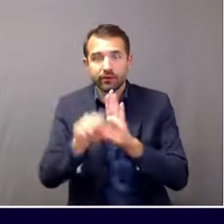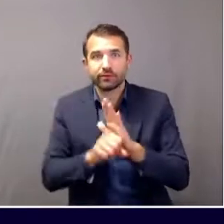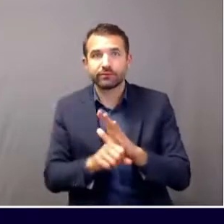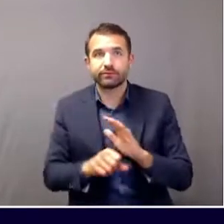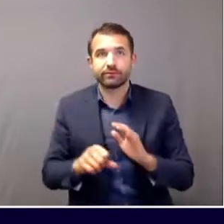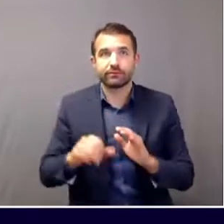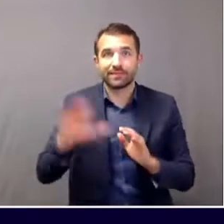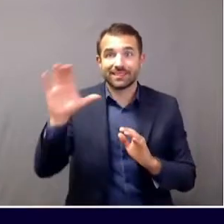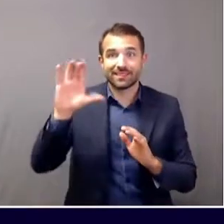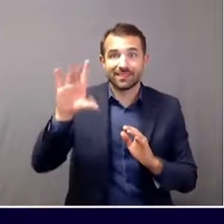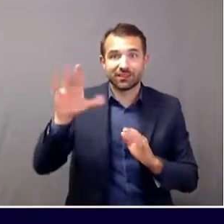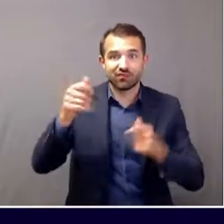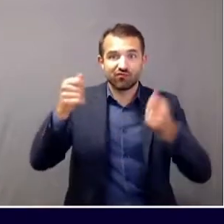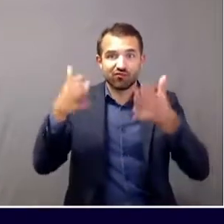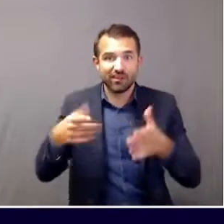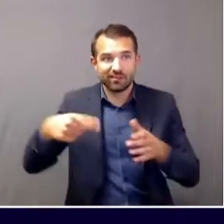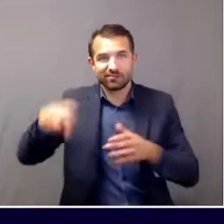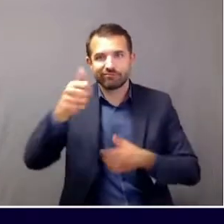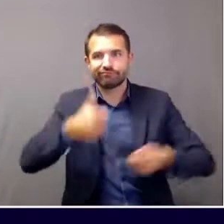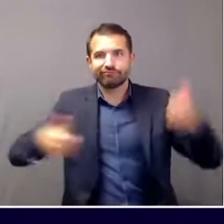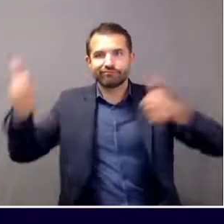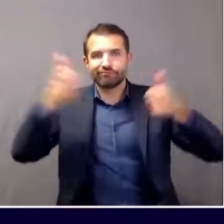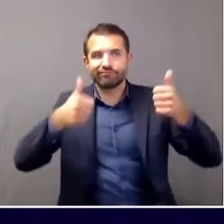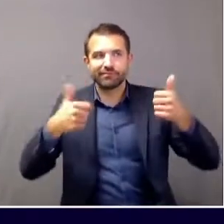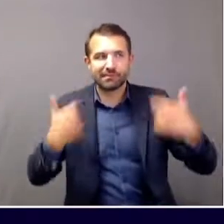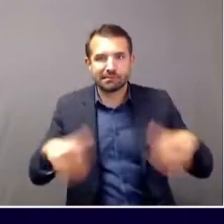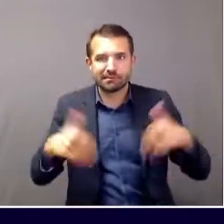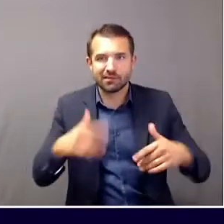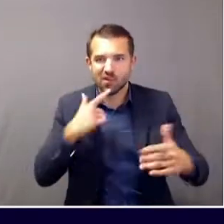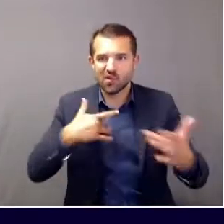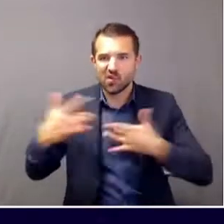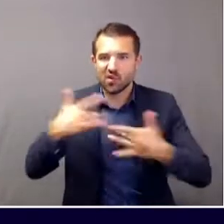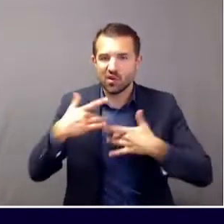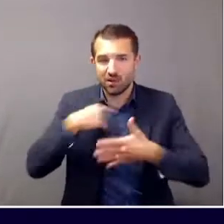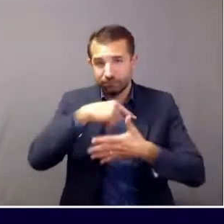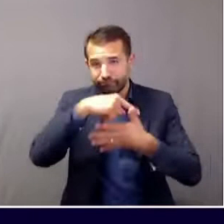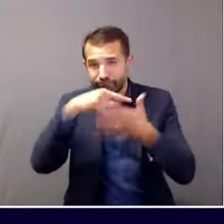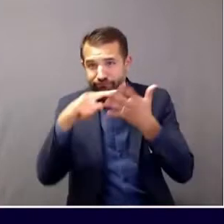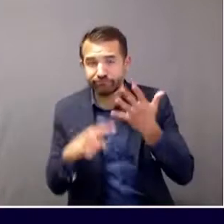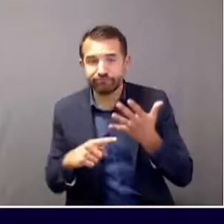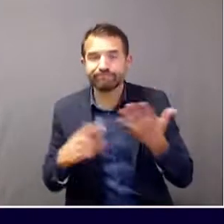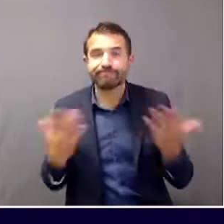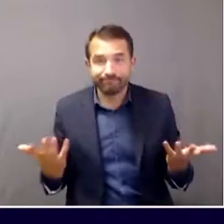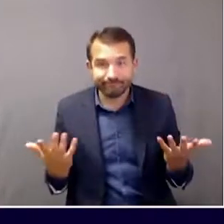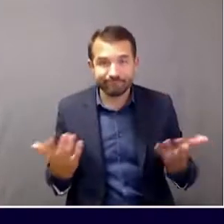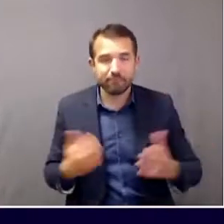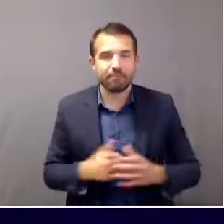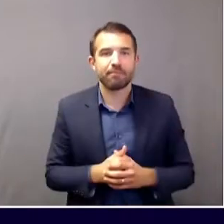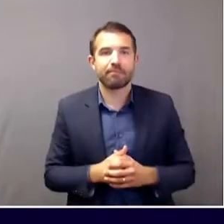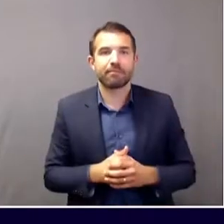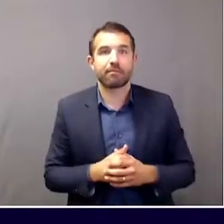today where we go from here is a policy matter it's something